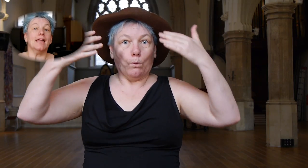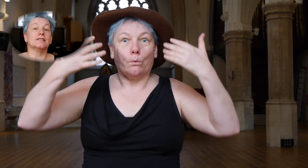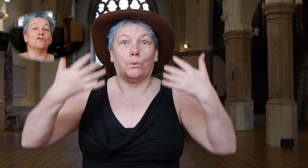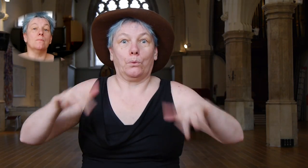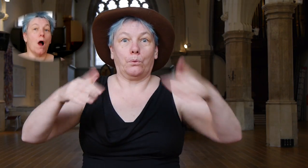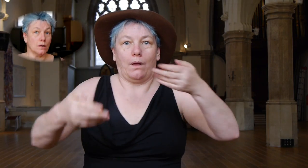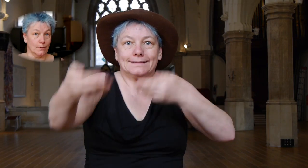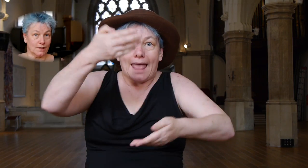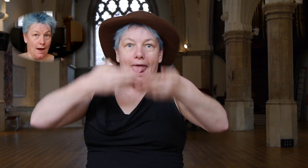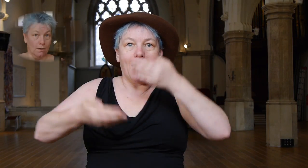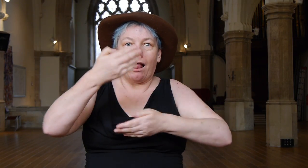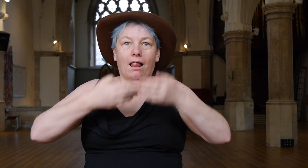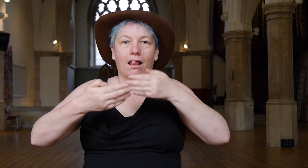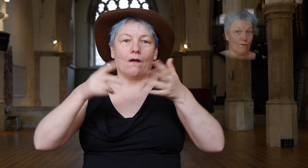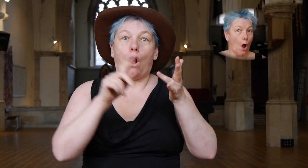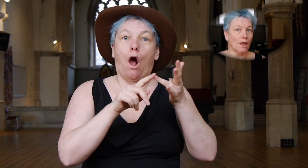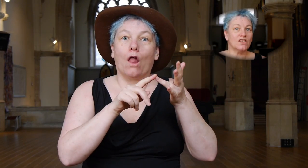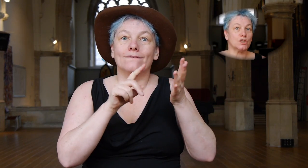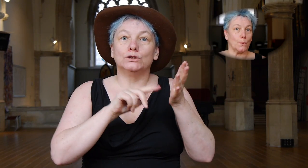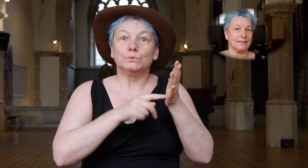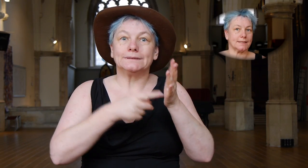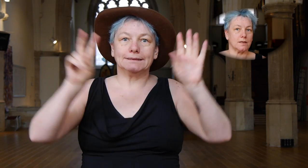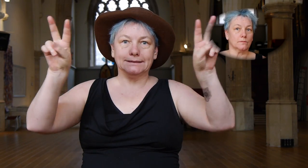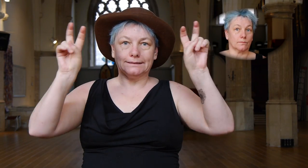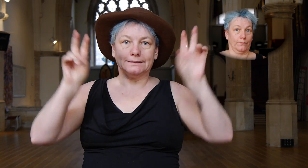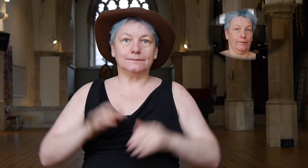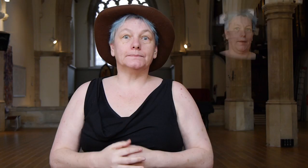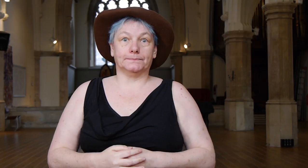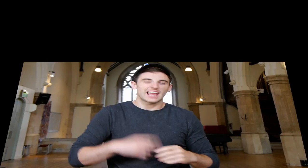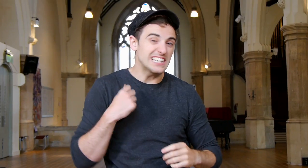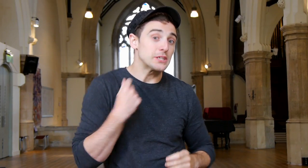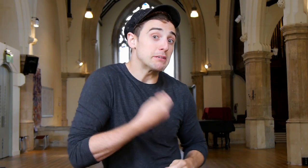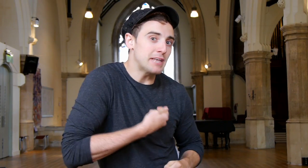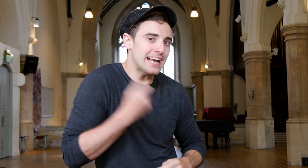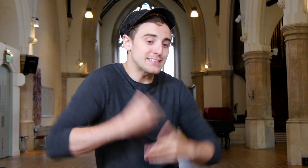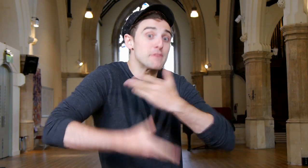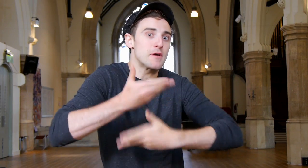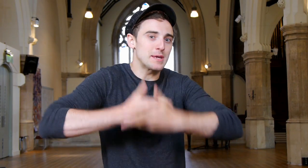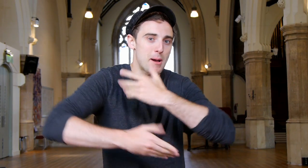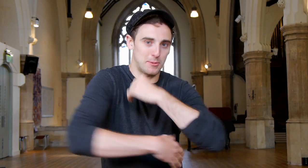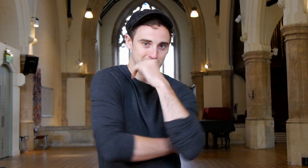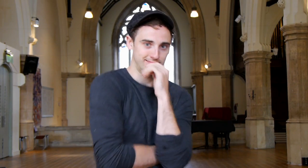It's the remarkable tale of Oliver Twist It's a detective yarn